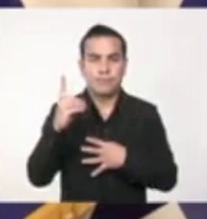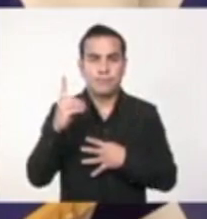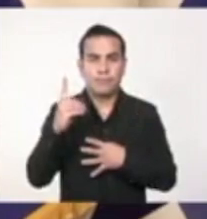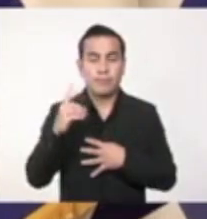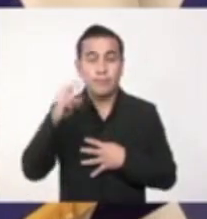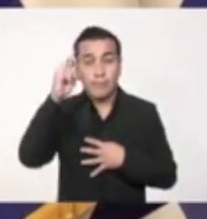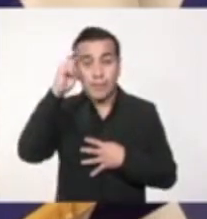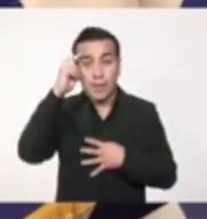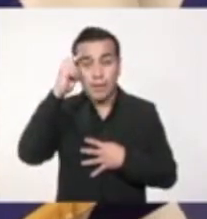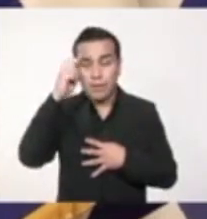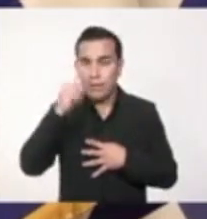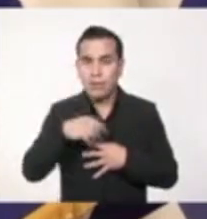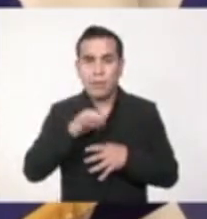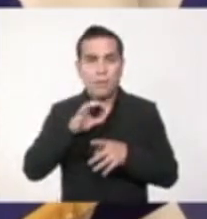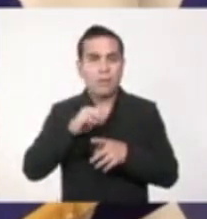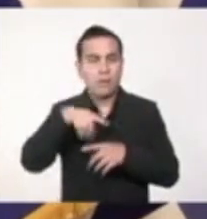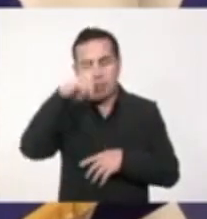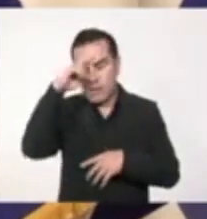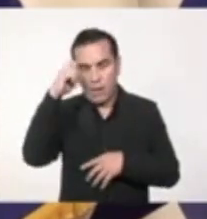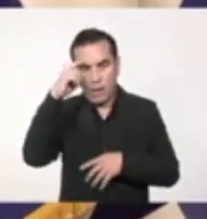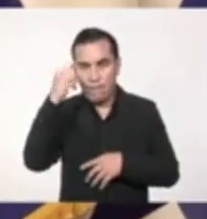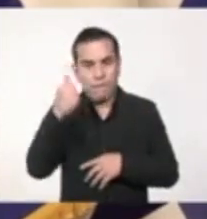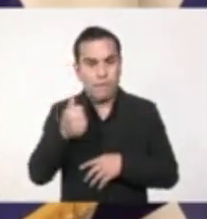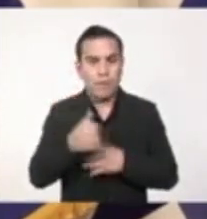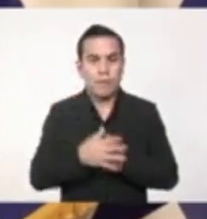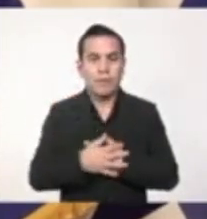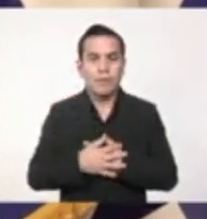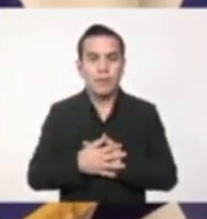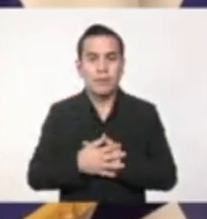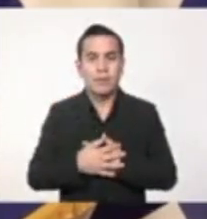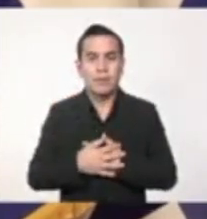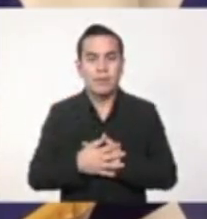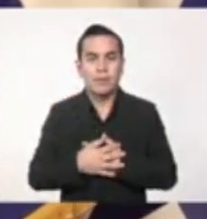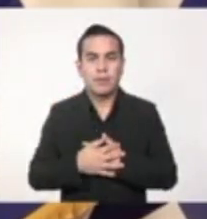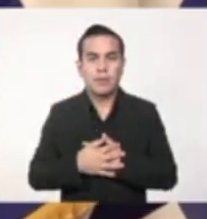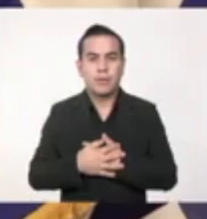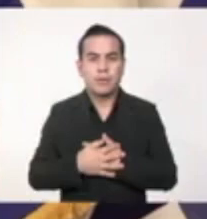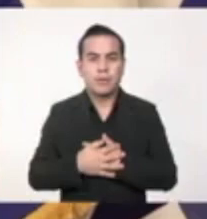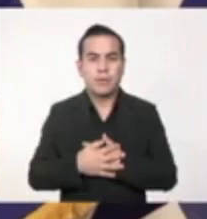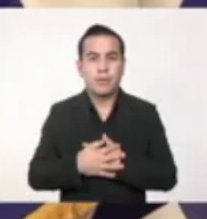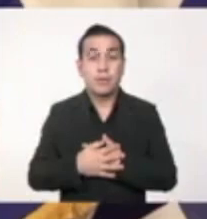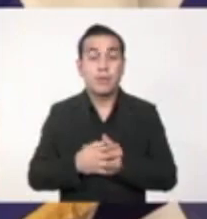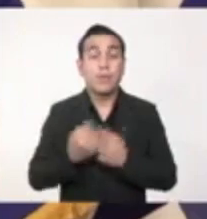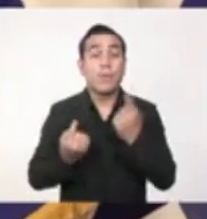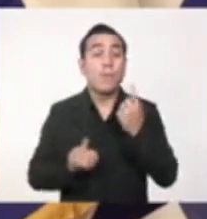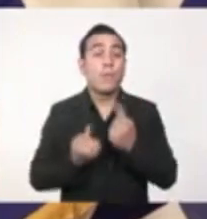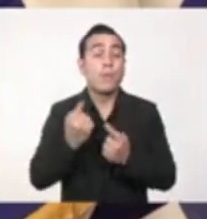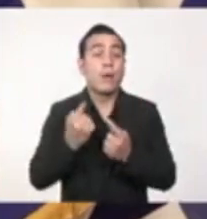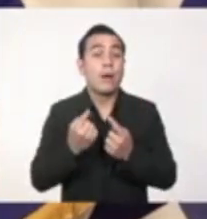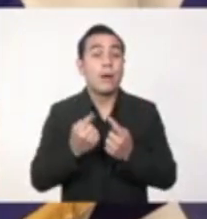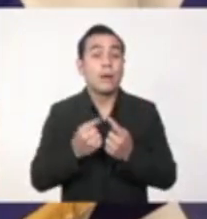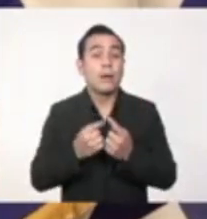incompetence in the exercise of their functions. So he He was dismissed for failure to perform his duties